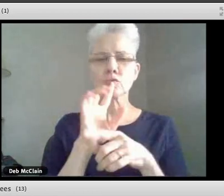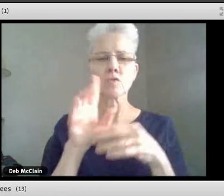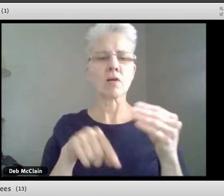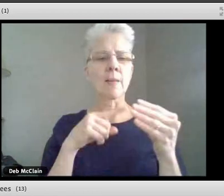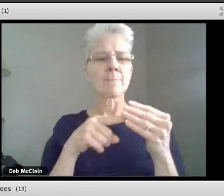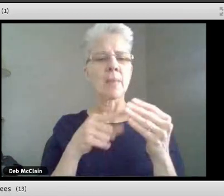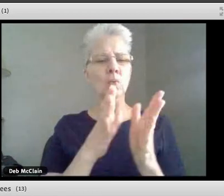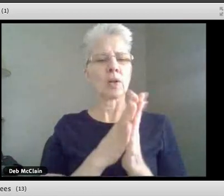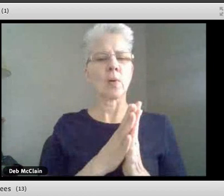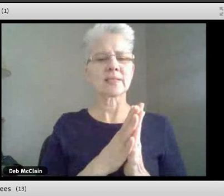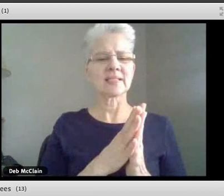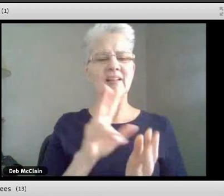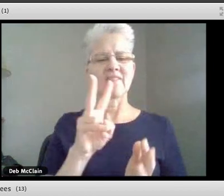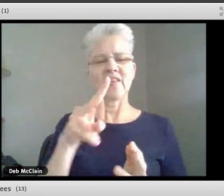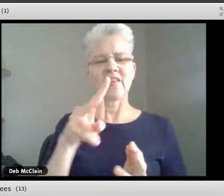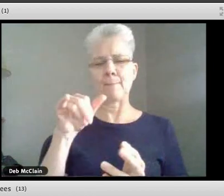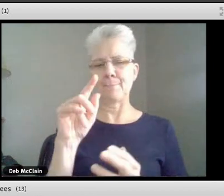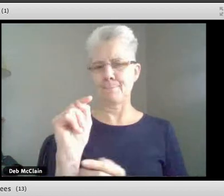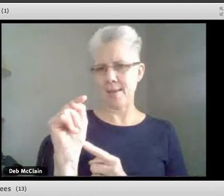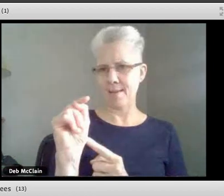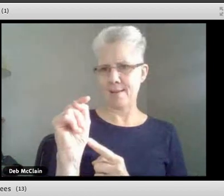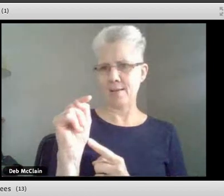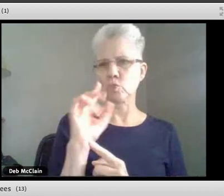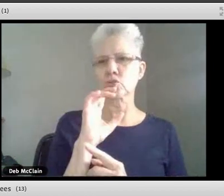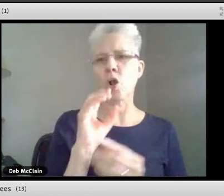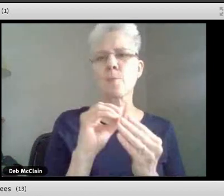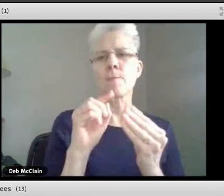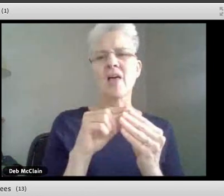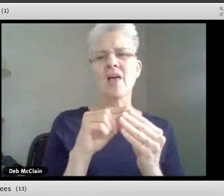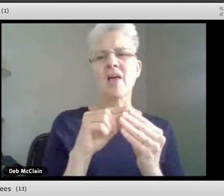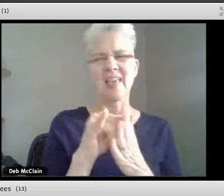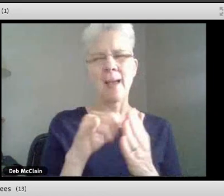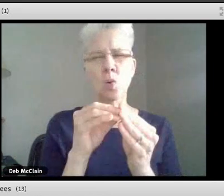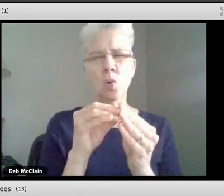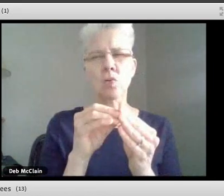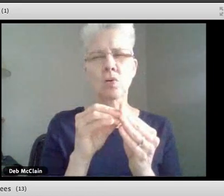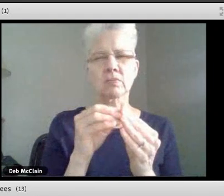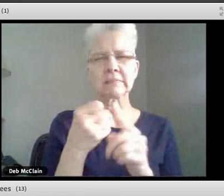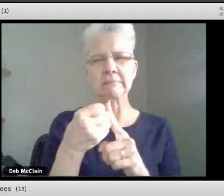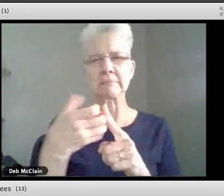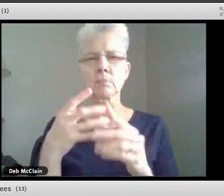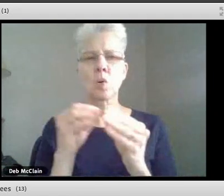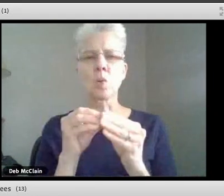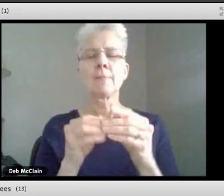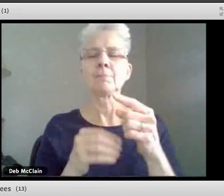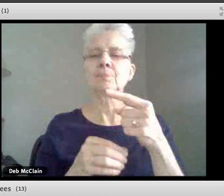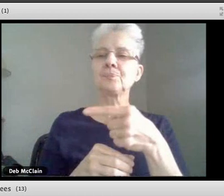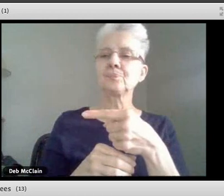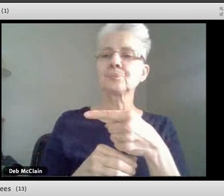and I'll talk about what that is in just a second. Just real quick in the chat box, I feel like I've been talking for a long time,